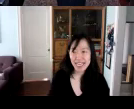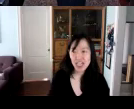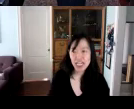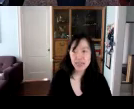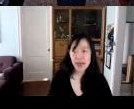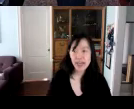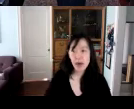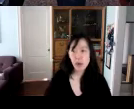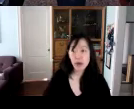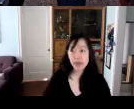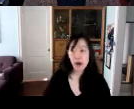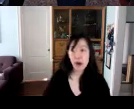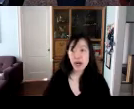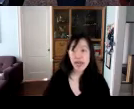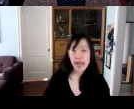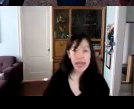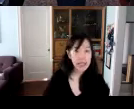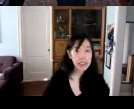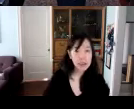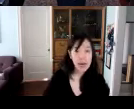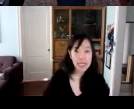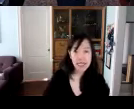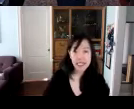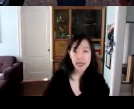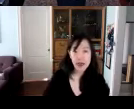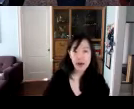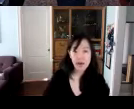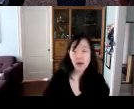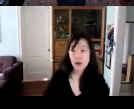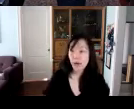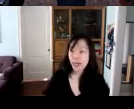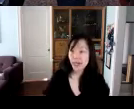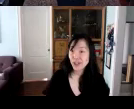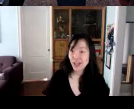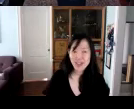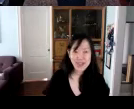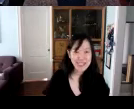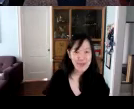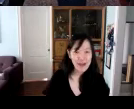check depending on where we are in that calendar process of writing out checks twice a month.